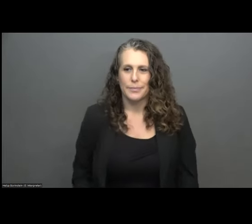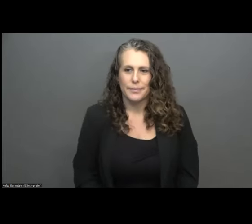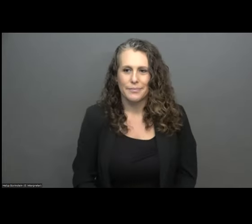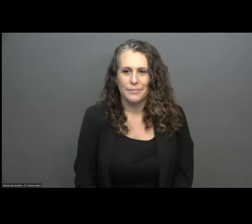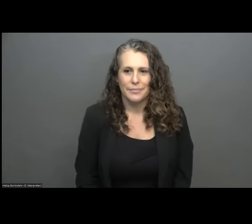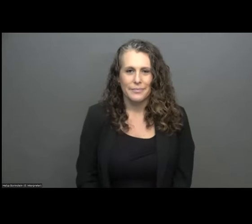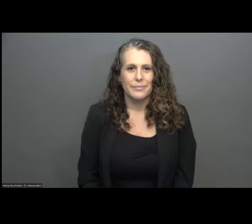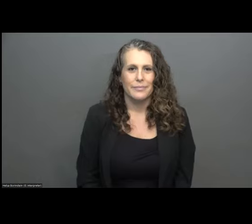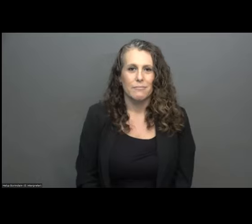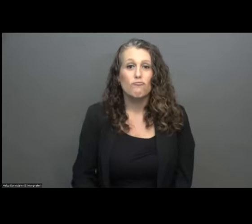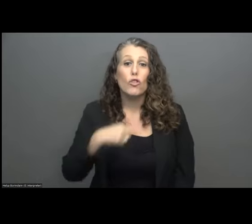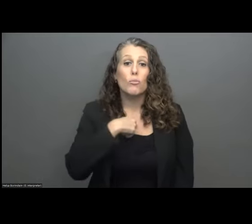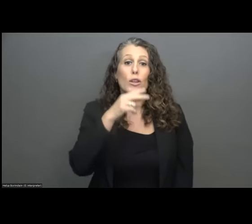dying stripy top. 09:49:22 And I have a typical English disregard